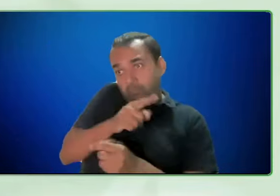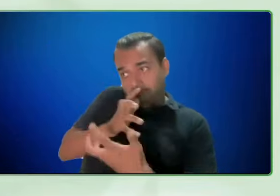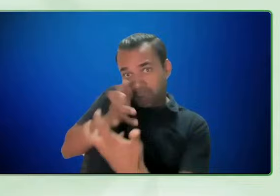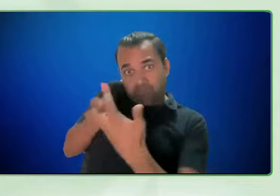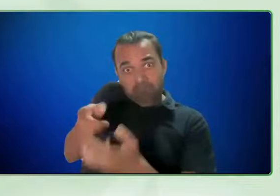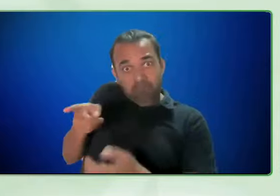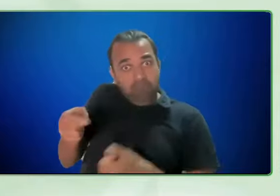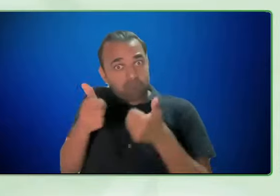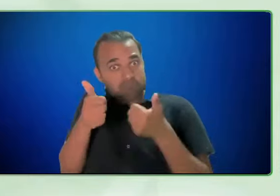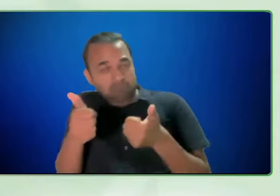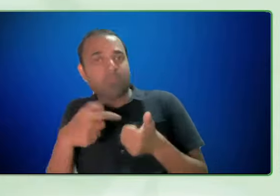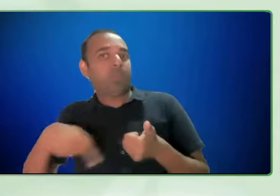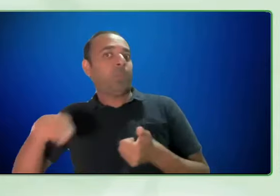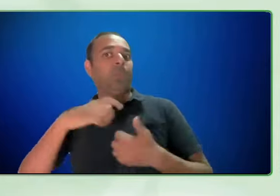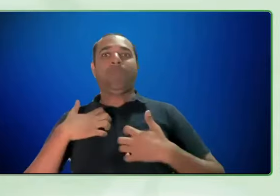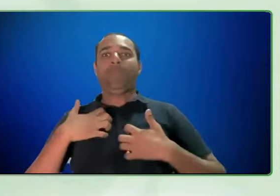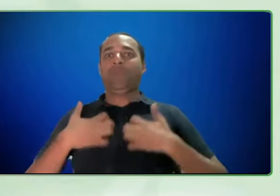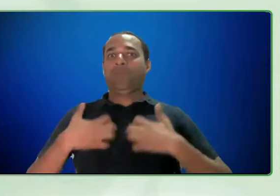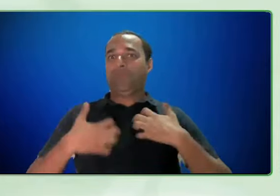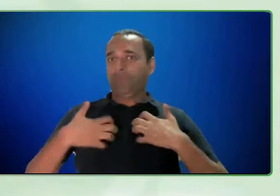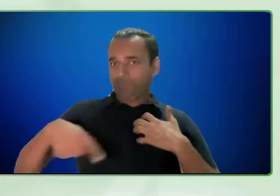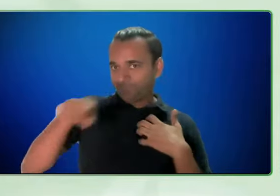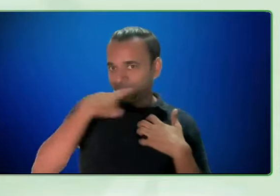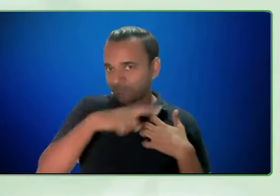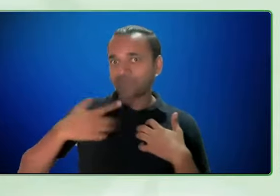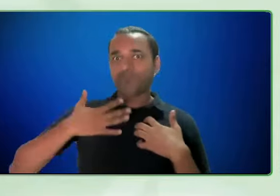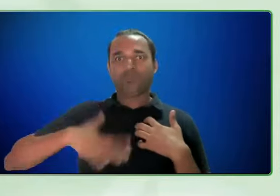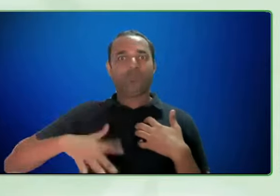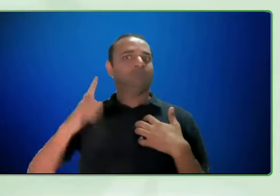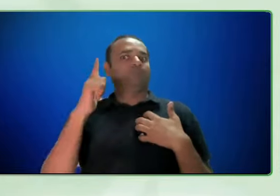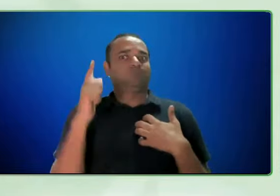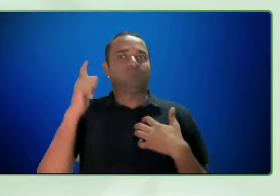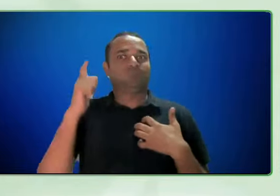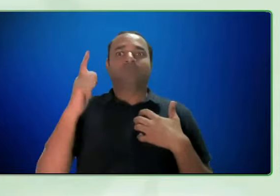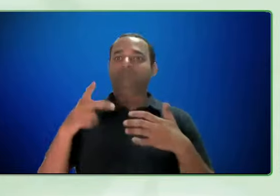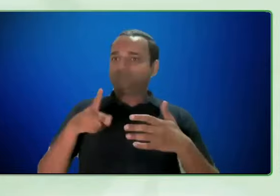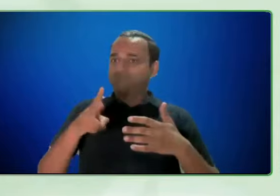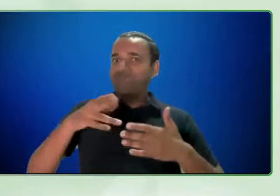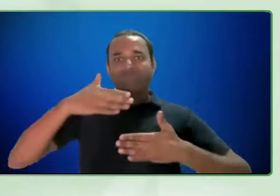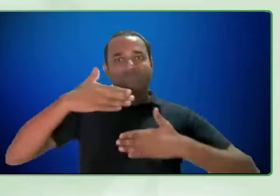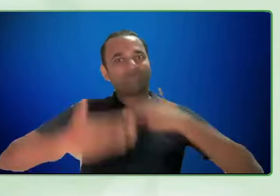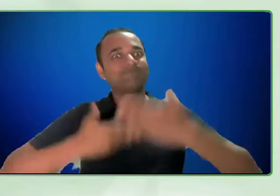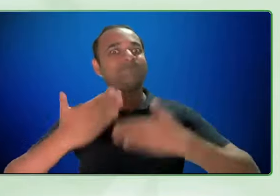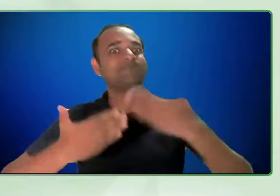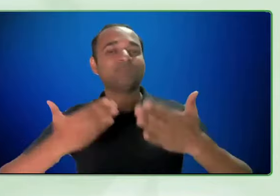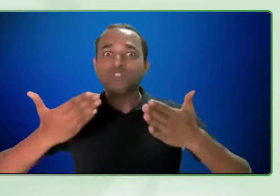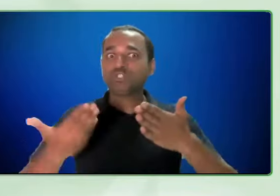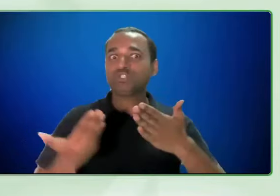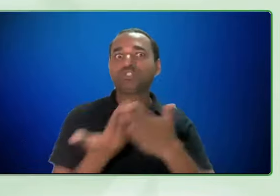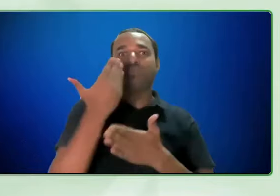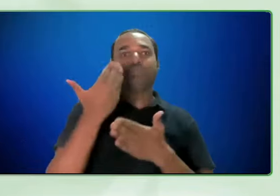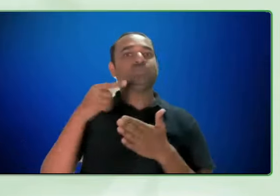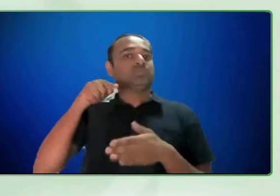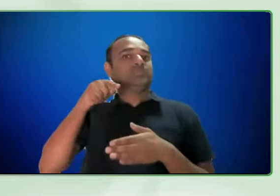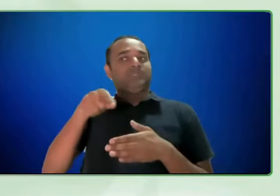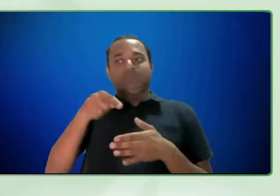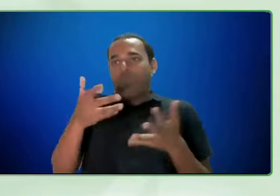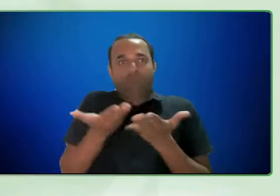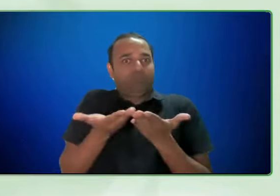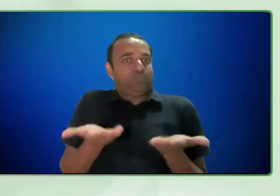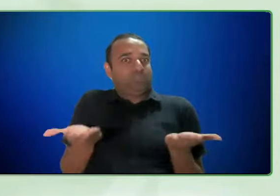do a global network of women entrepreneurs with disabilities who are the most vulnerable and we